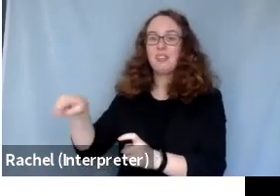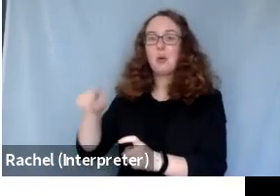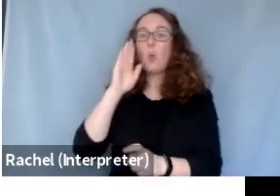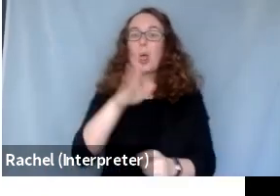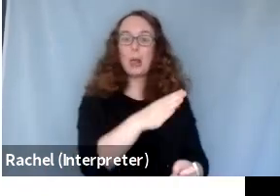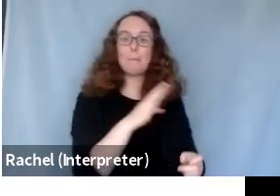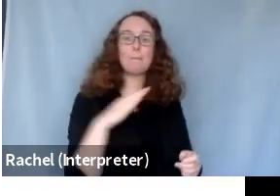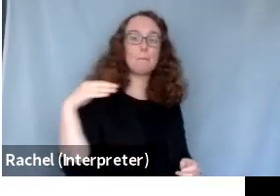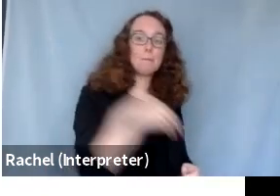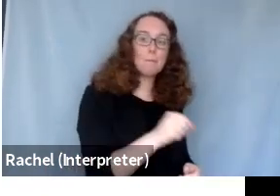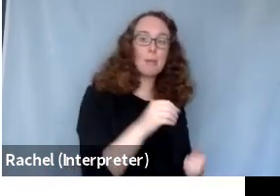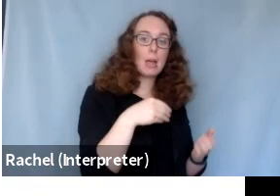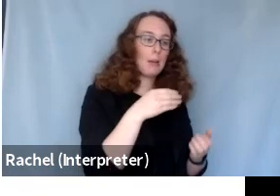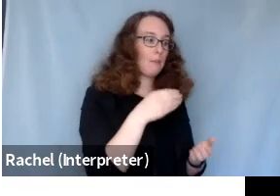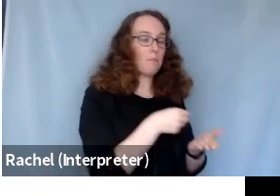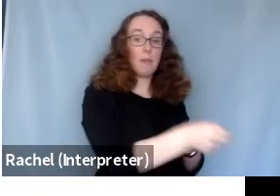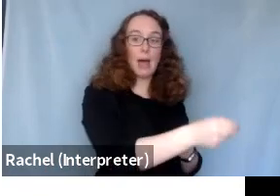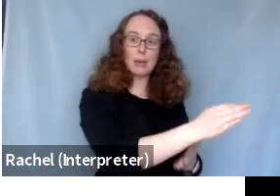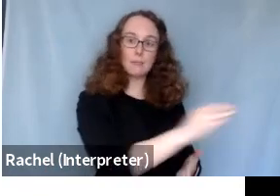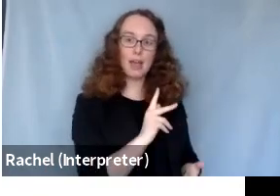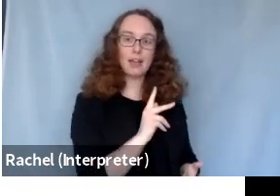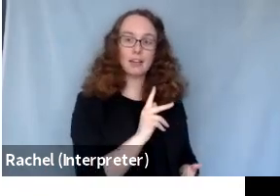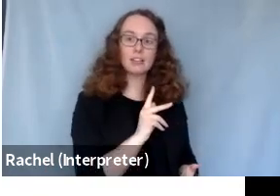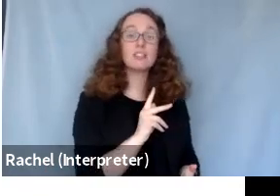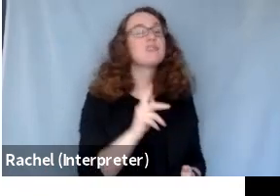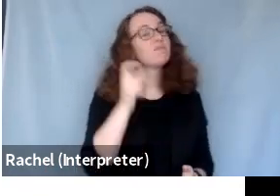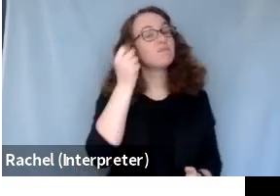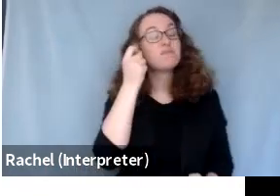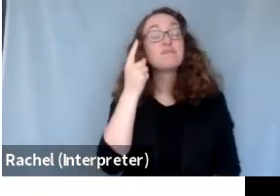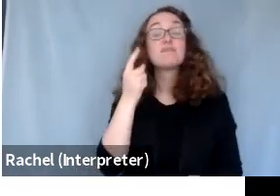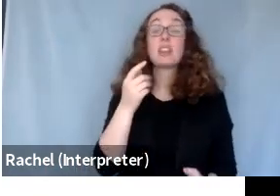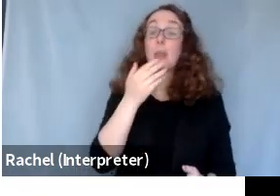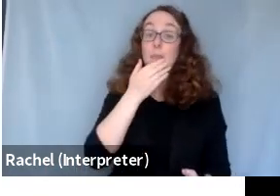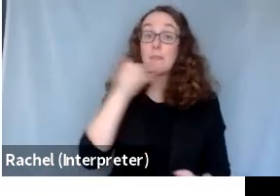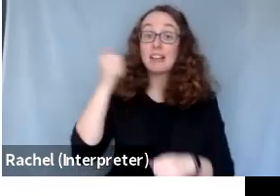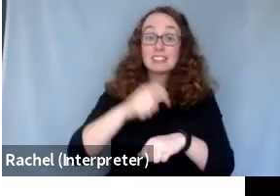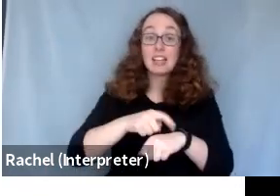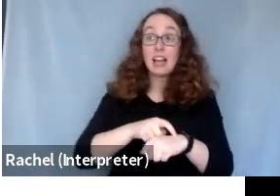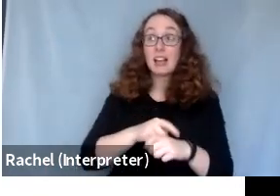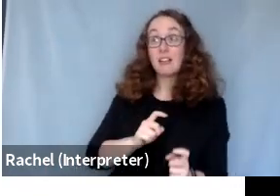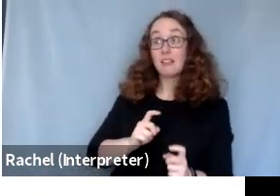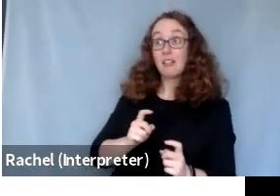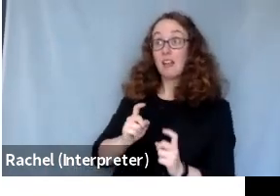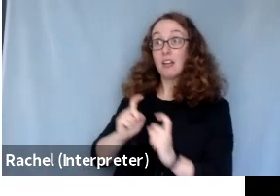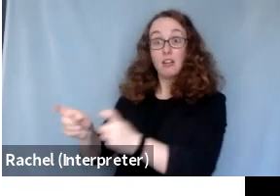best time to return a used book is at the end of the semester, once your finals are done come on in here because that's what